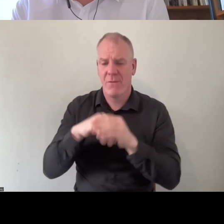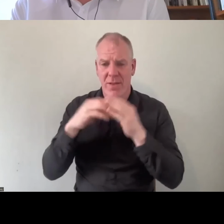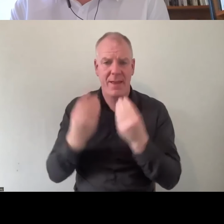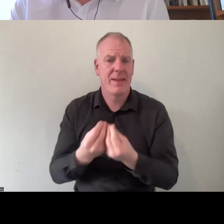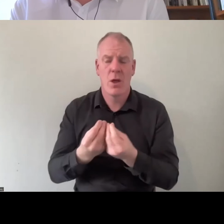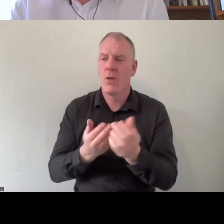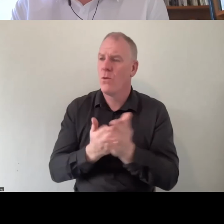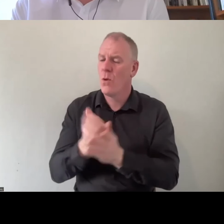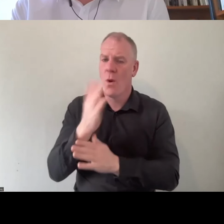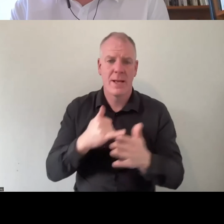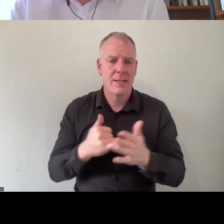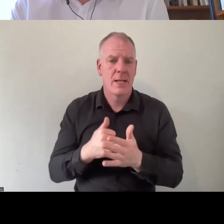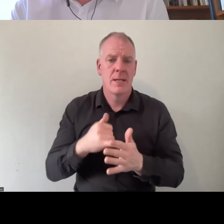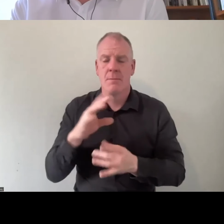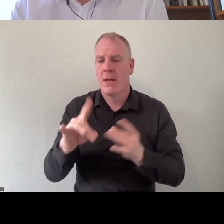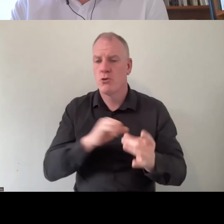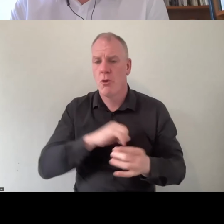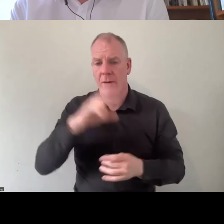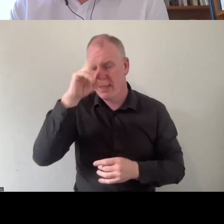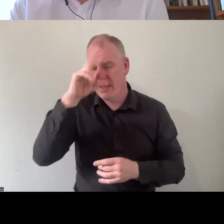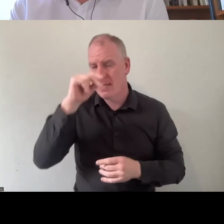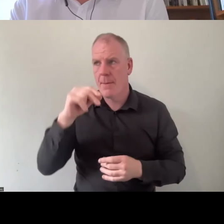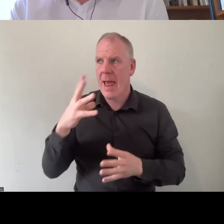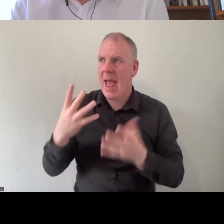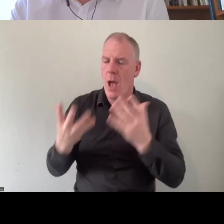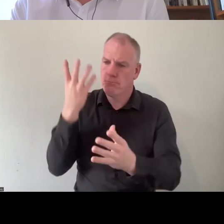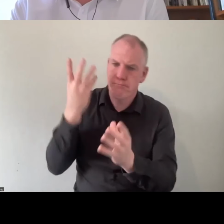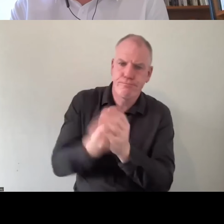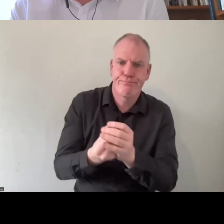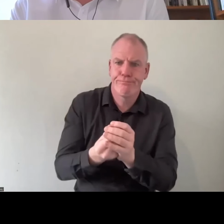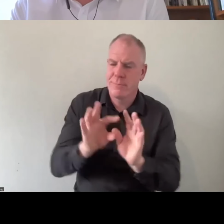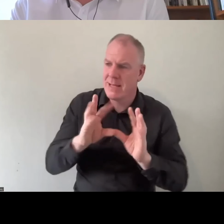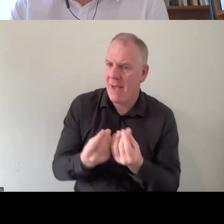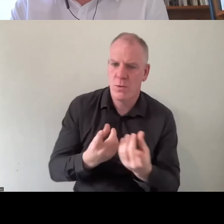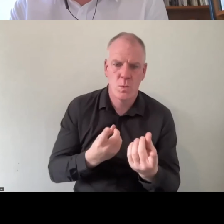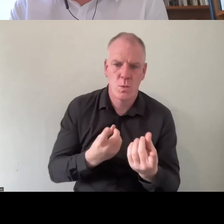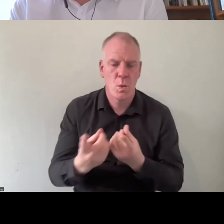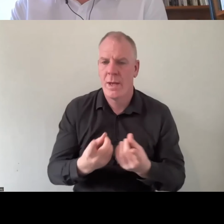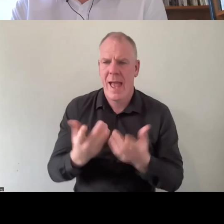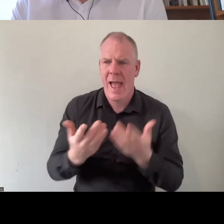So, how can you embed within your own organisation?